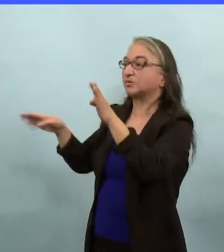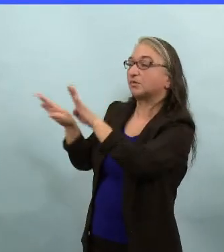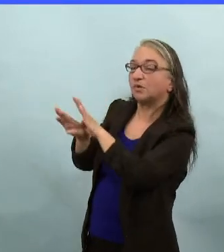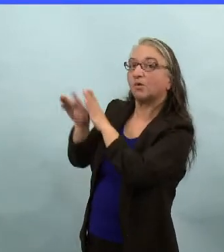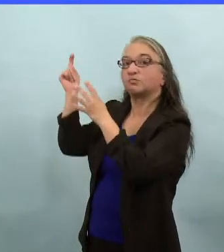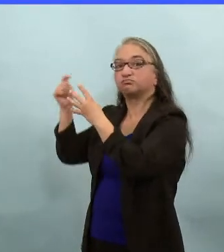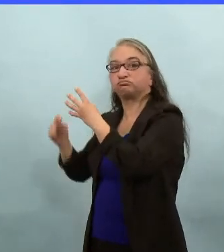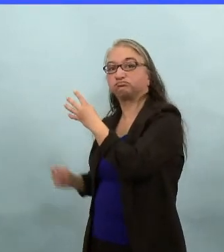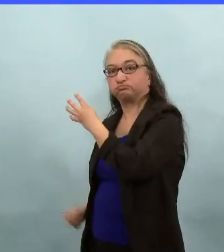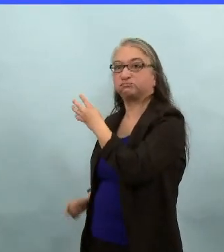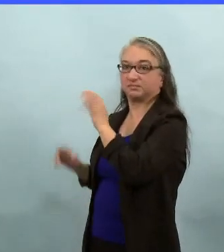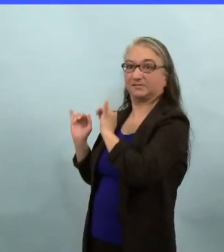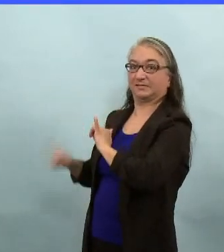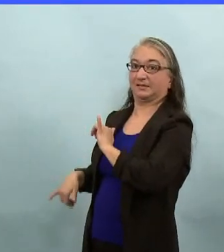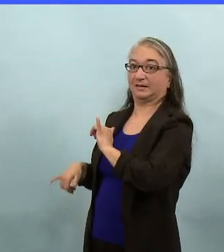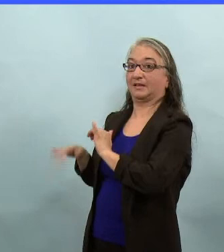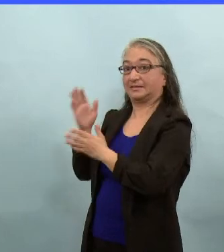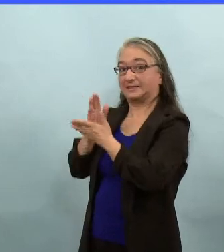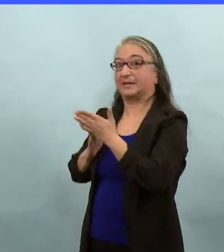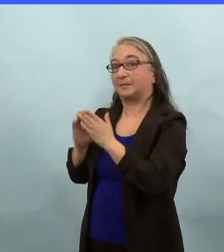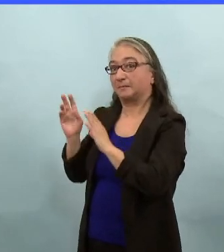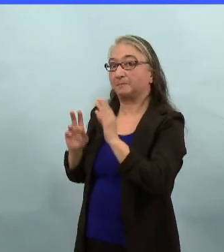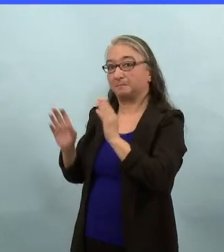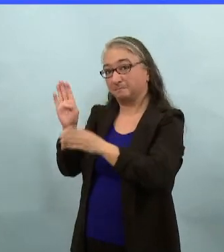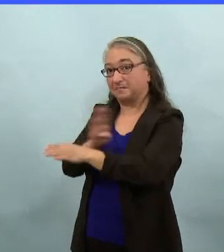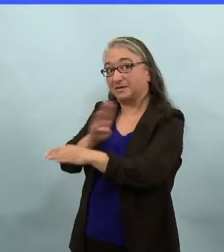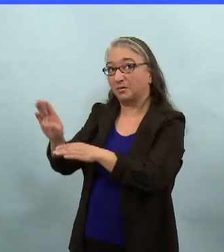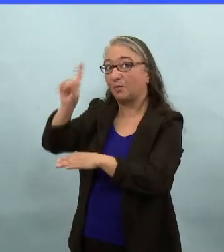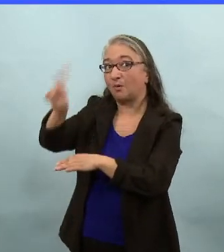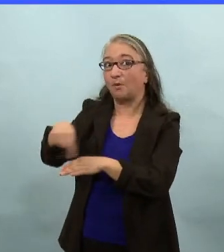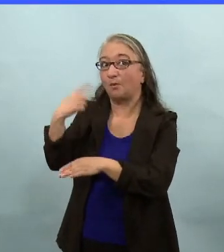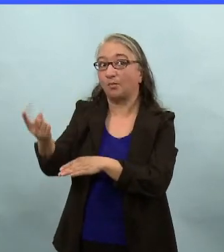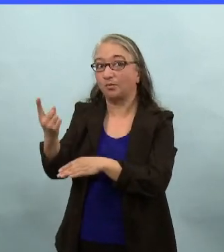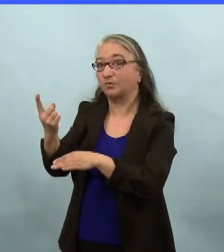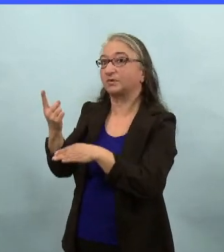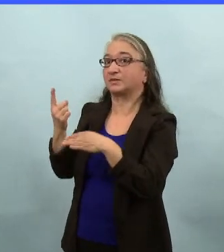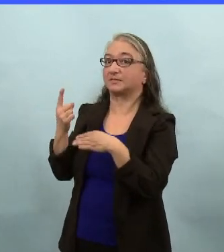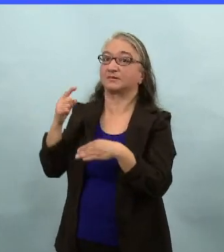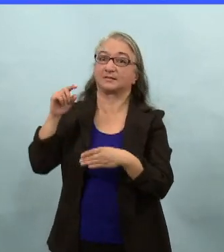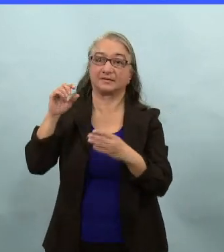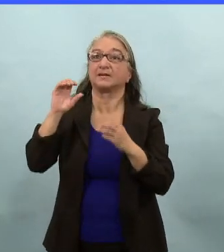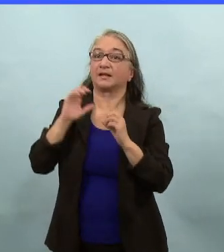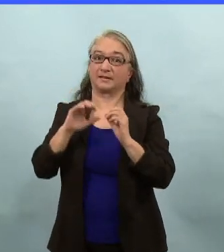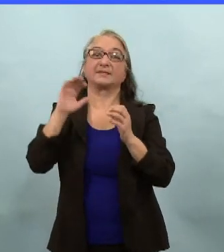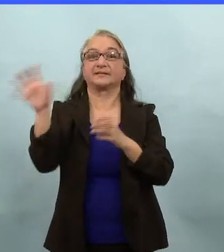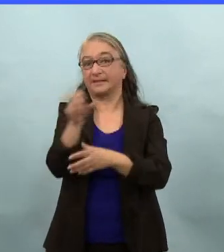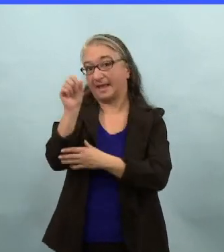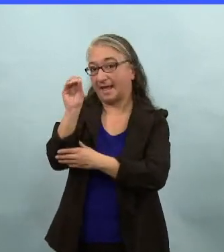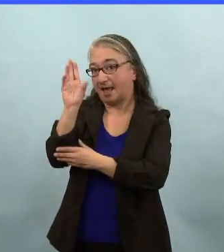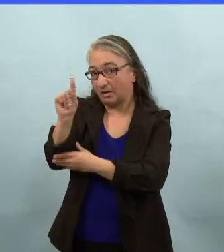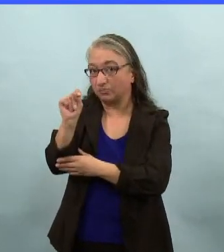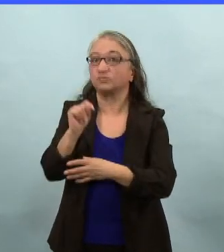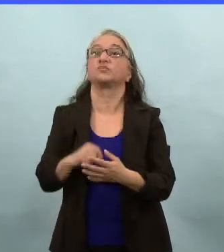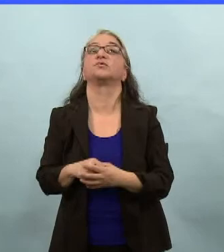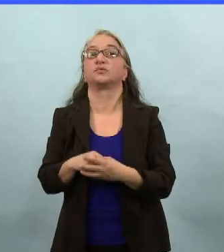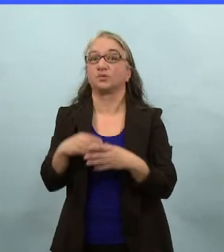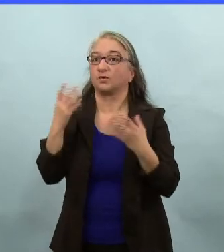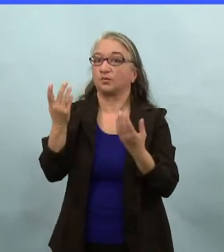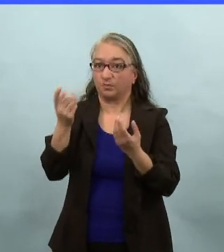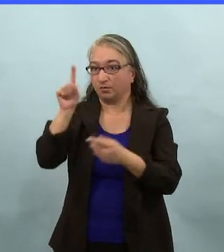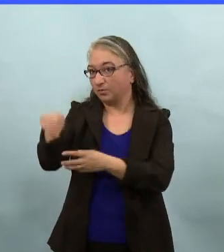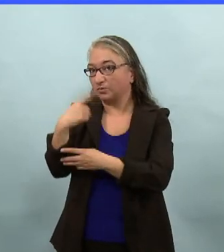we will only do uh take out and and no in-person dining so establishments are taking this very